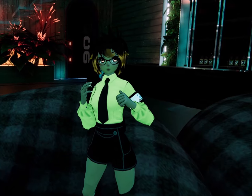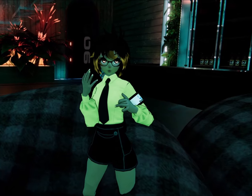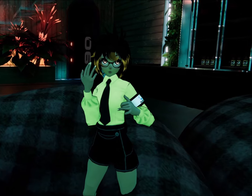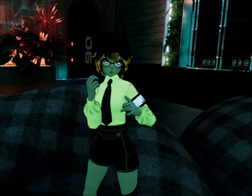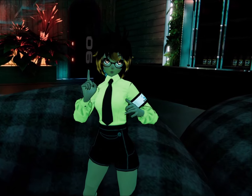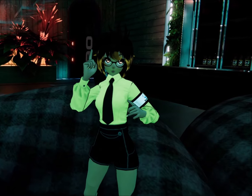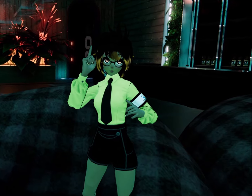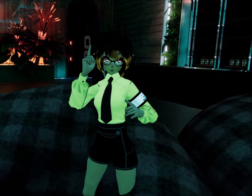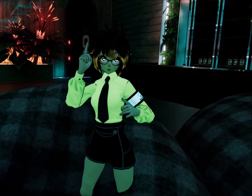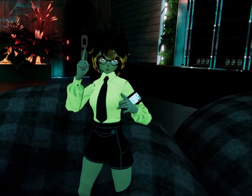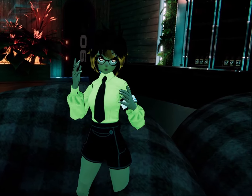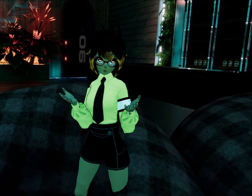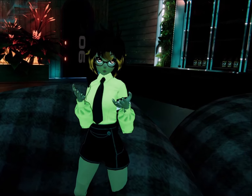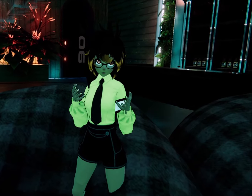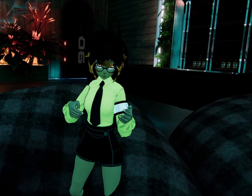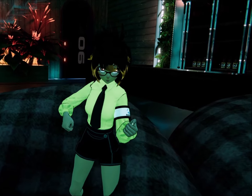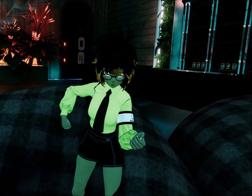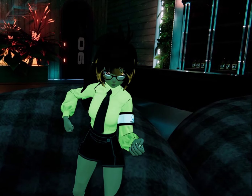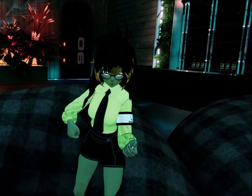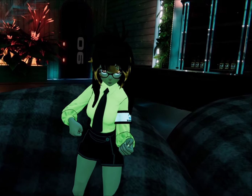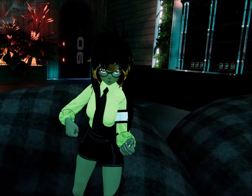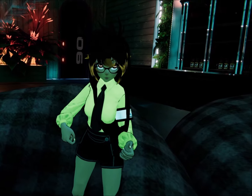There is a snooker upstairs